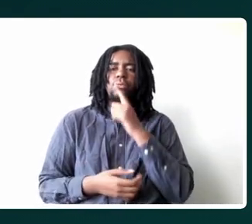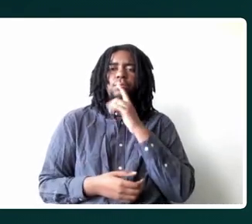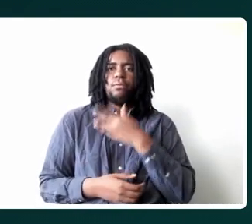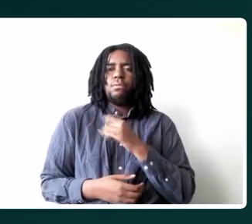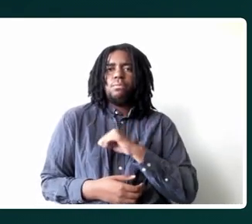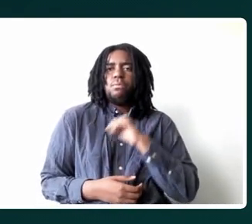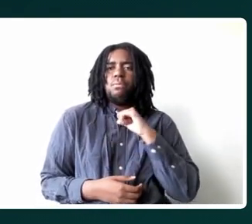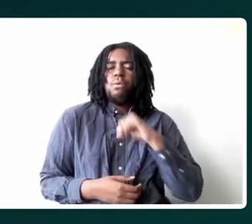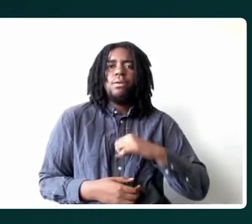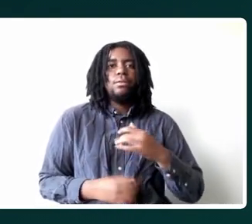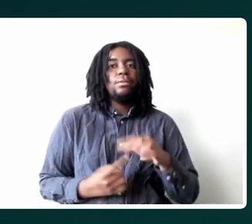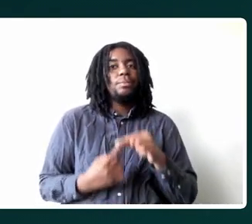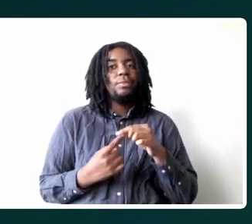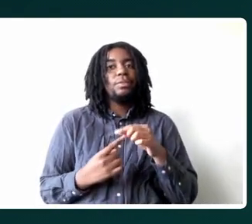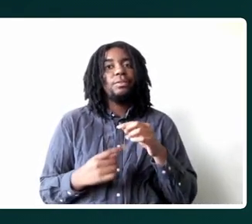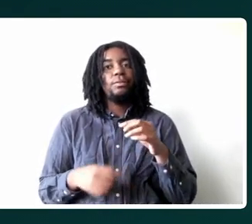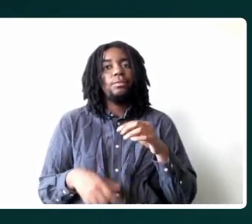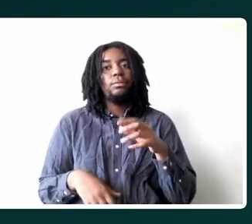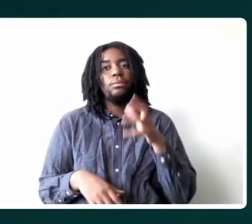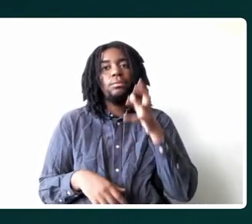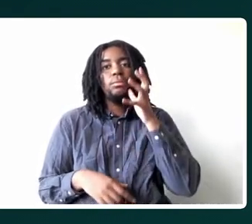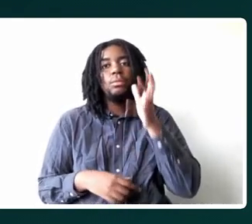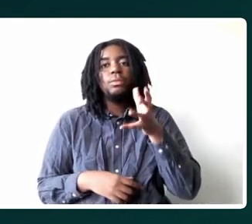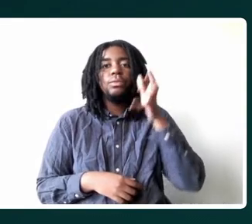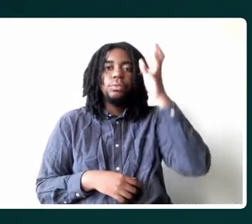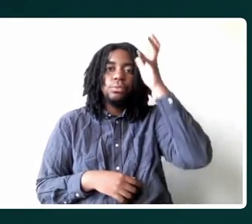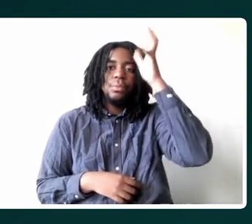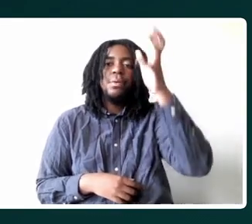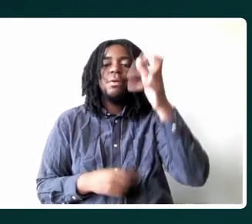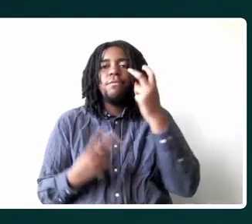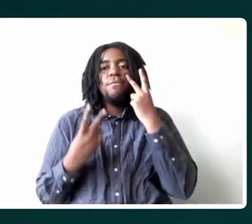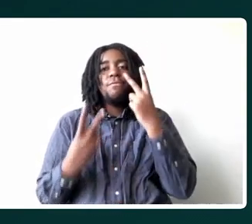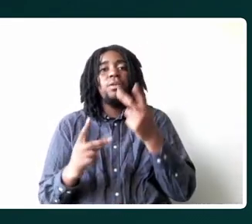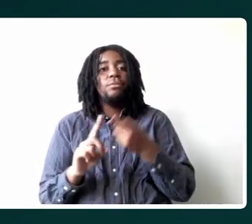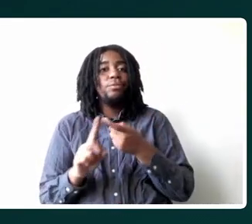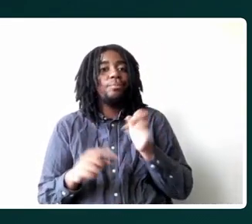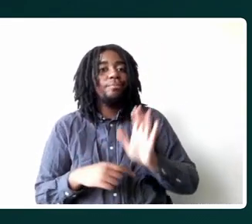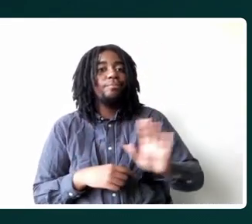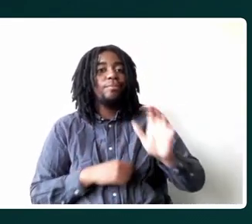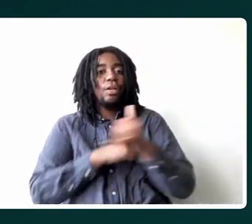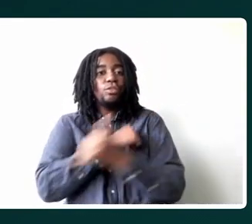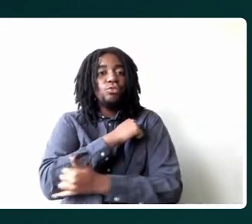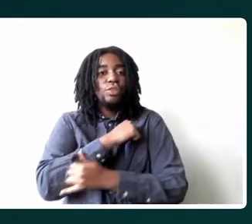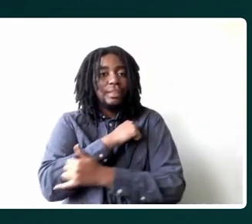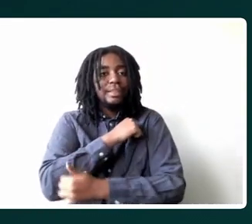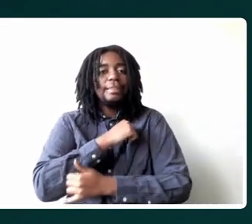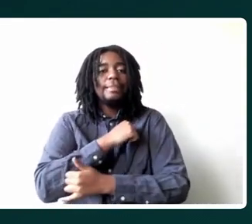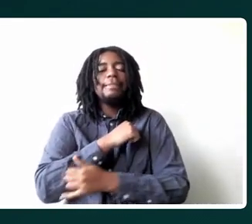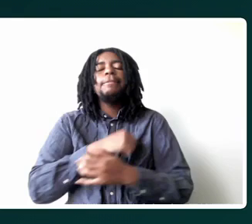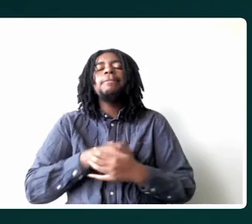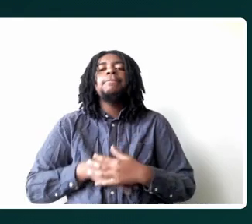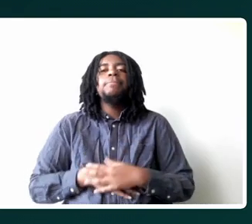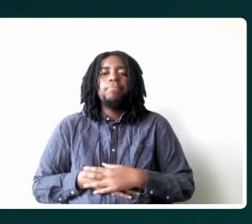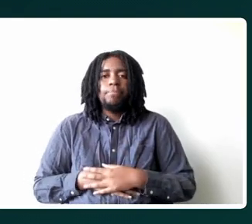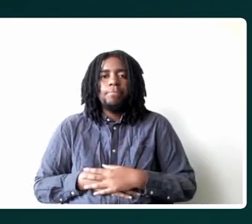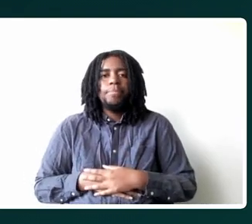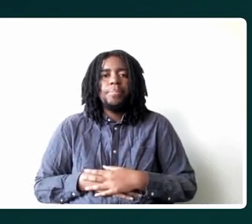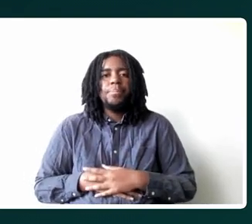or the grandparents come visit them from their countries. The man and woman in this portrait seem